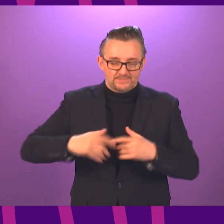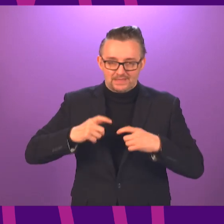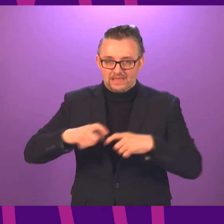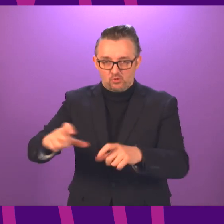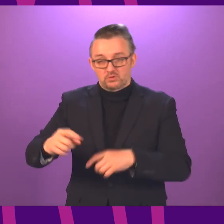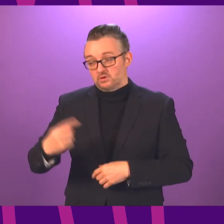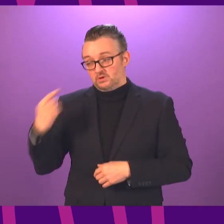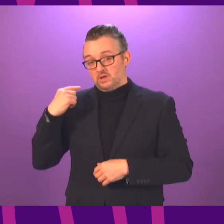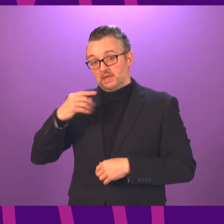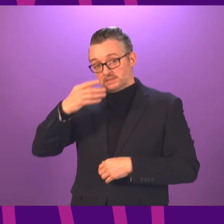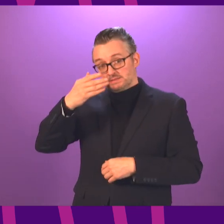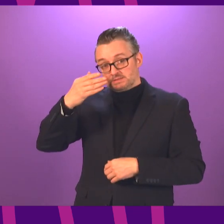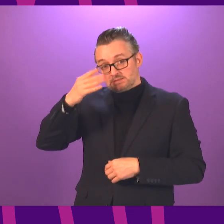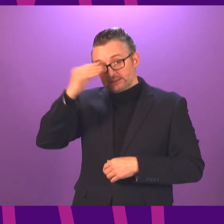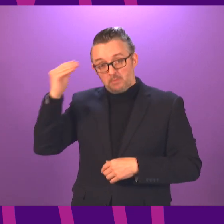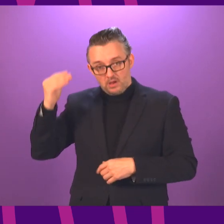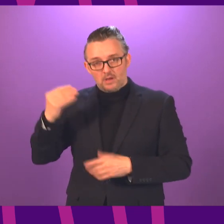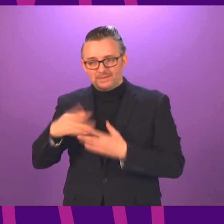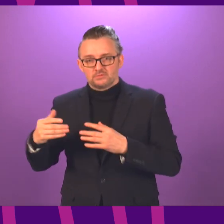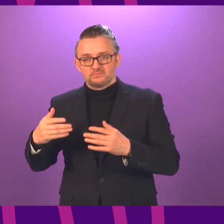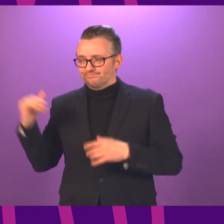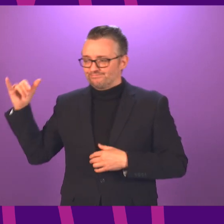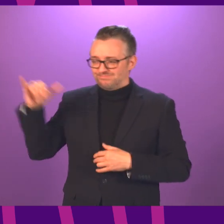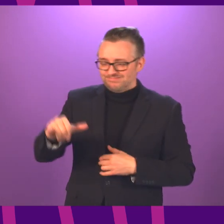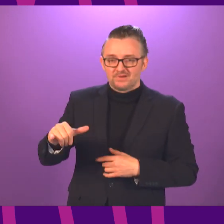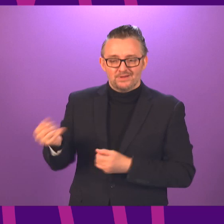Over the summer, we saw how new cases were imported into Scotland after the virus had